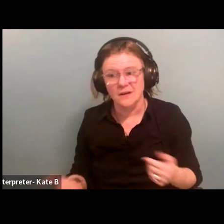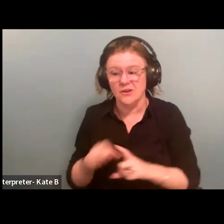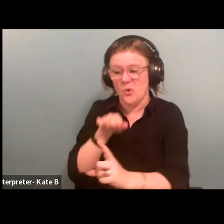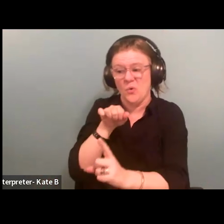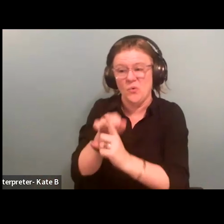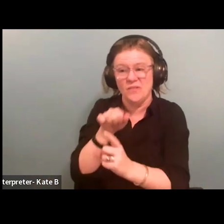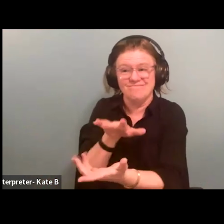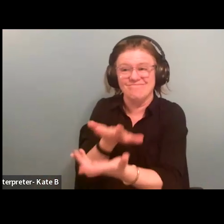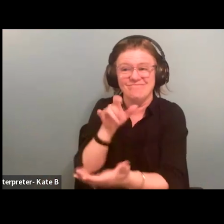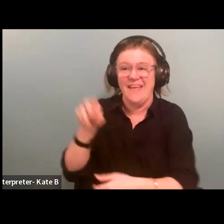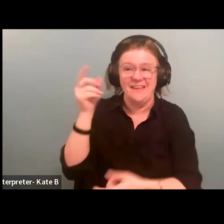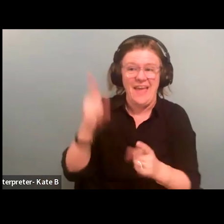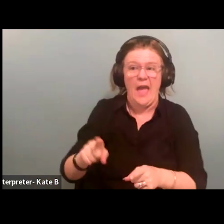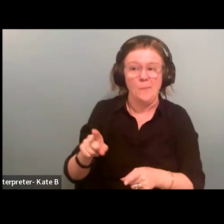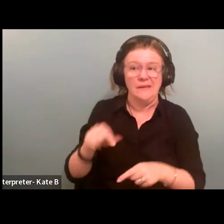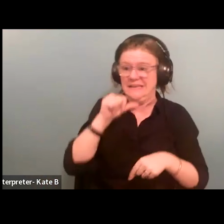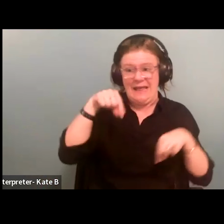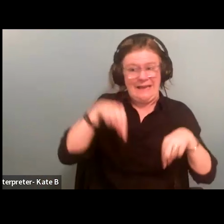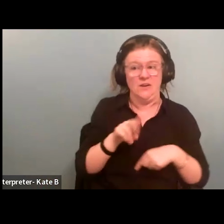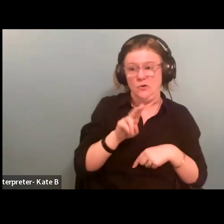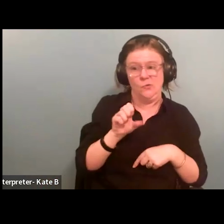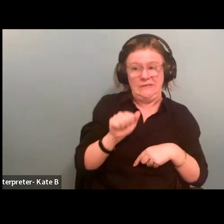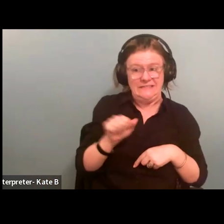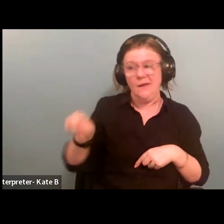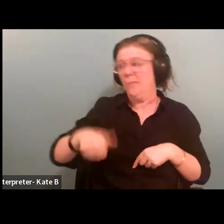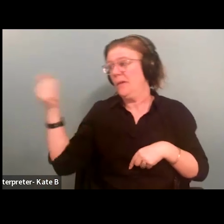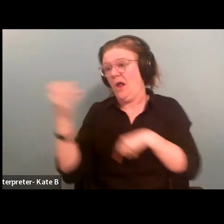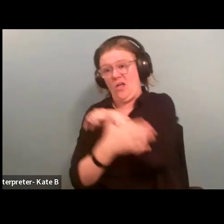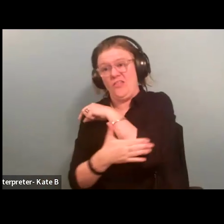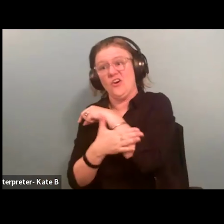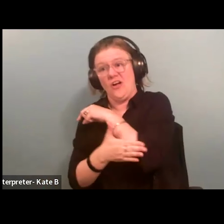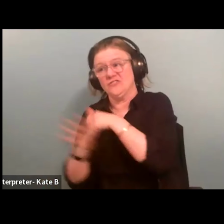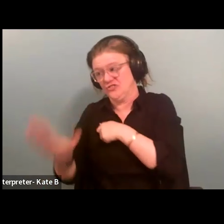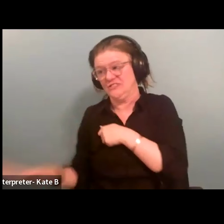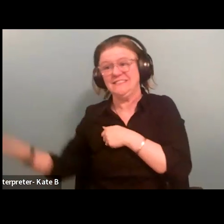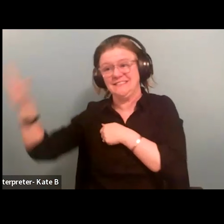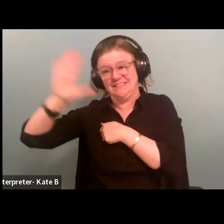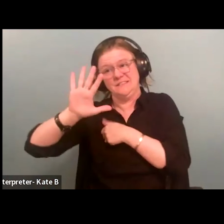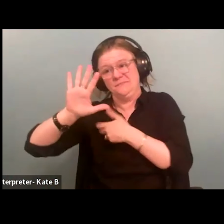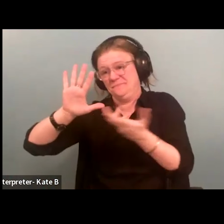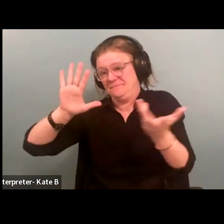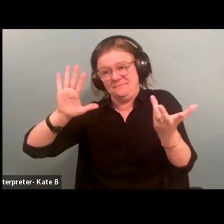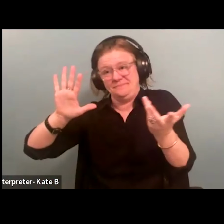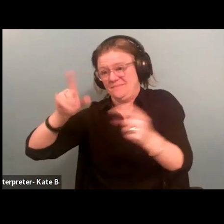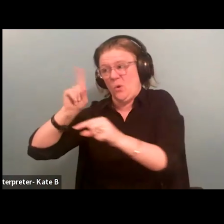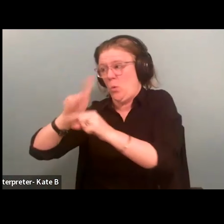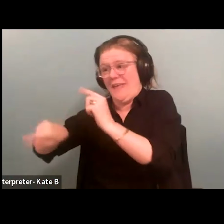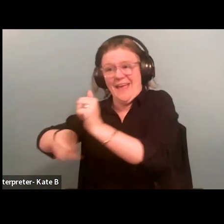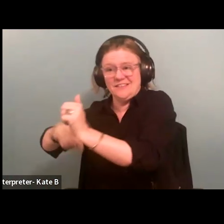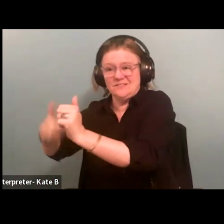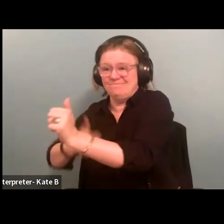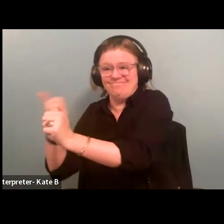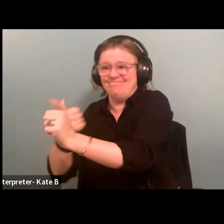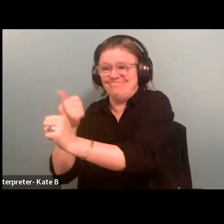are happening outside of not only our Commonwealth of Pennsylvania, but outside the country, the United States.